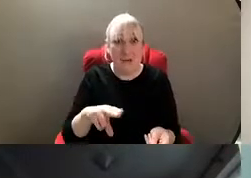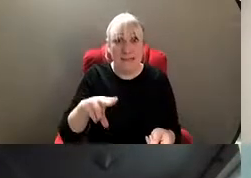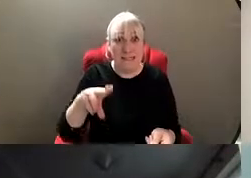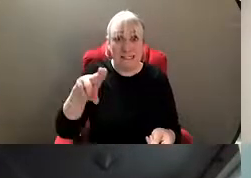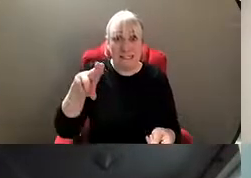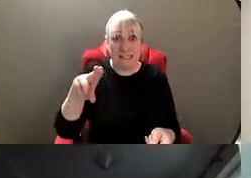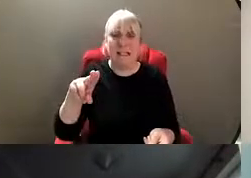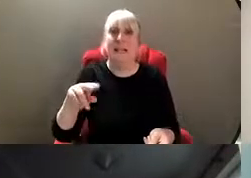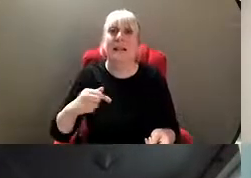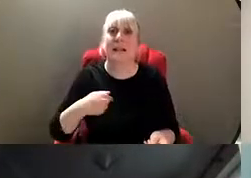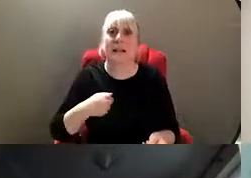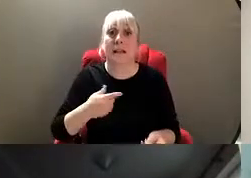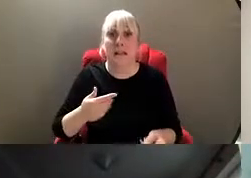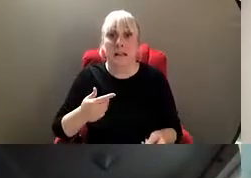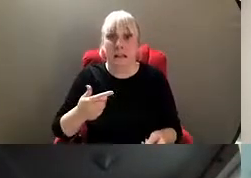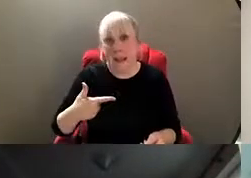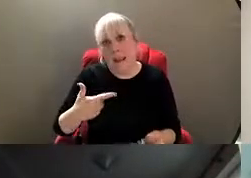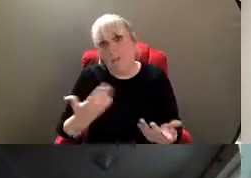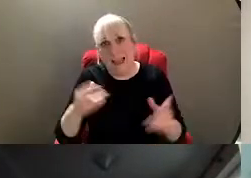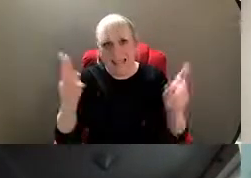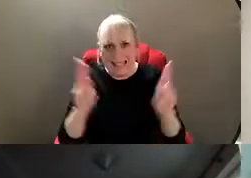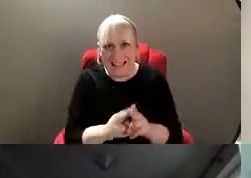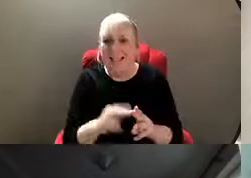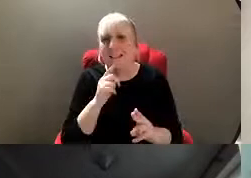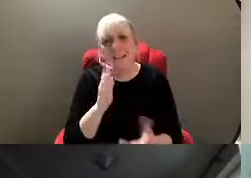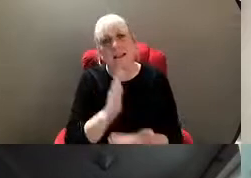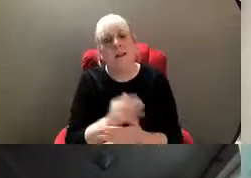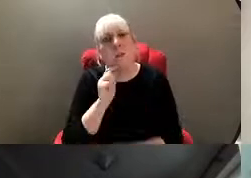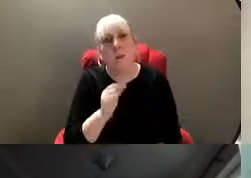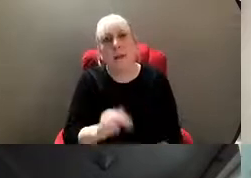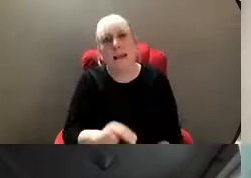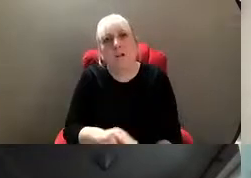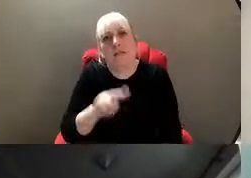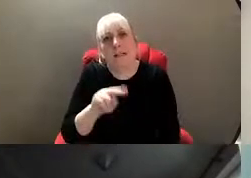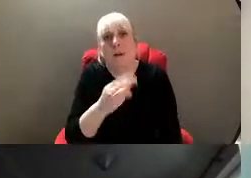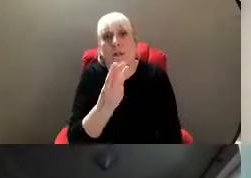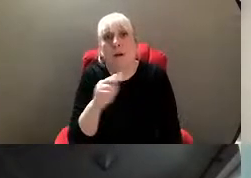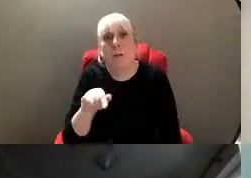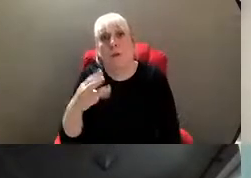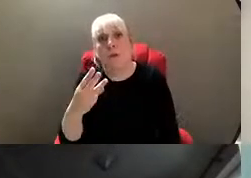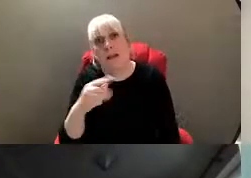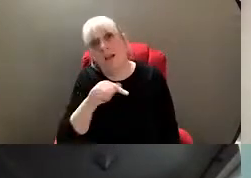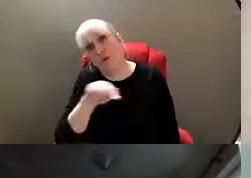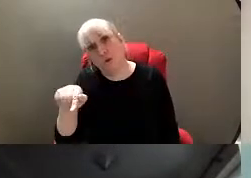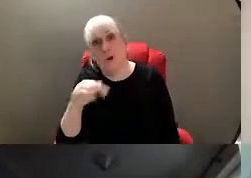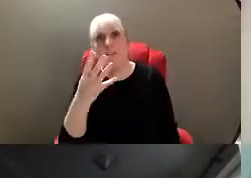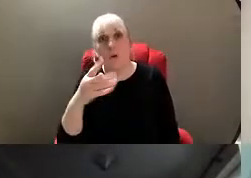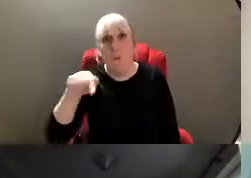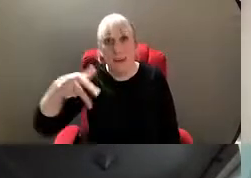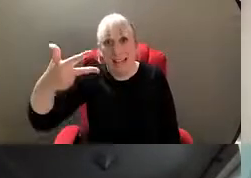india it is said that it would increase to 3.3 to 4.8 and that will create heat to such an extent